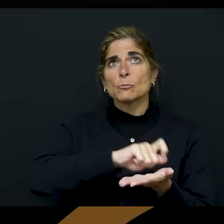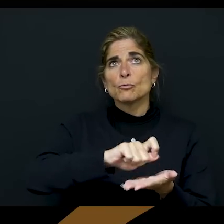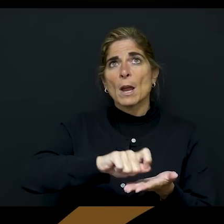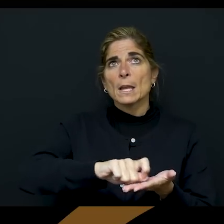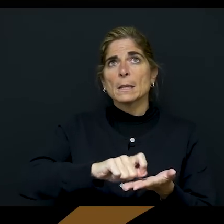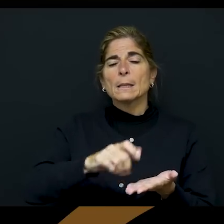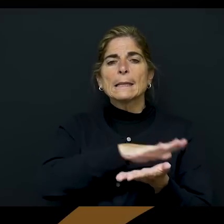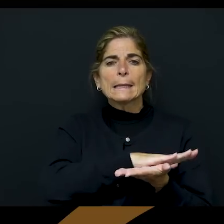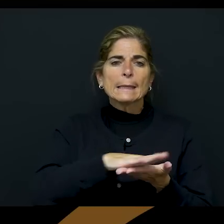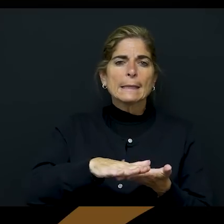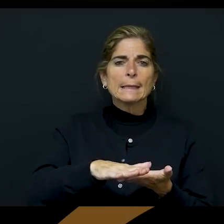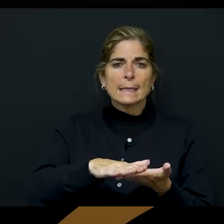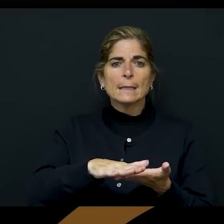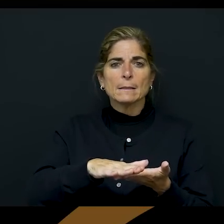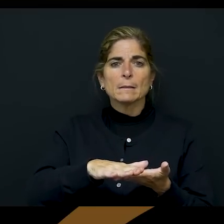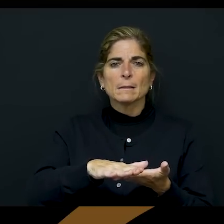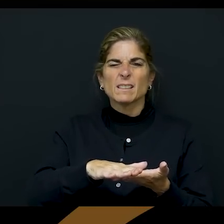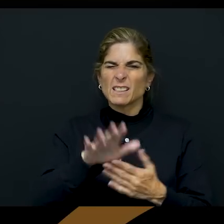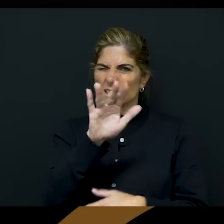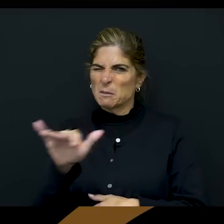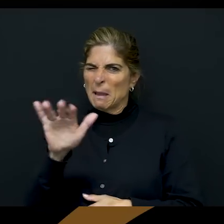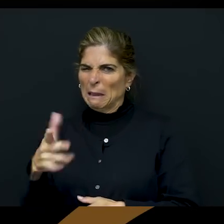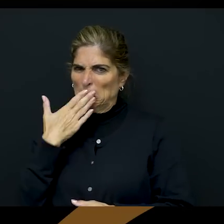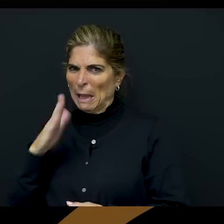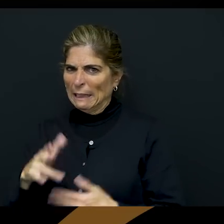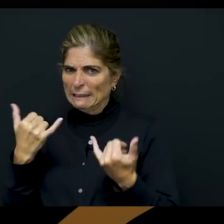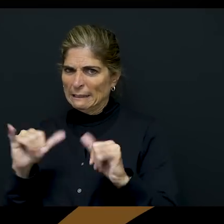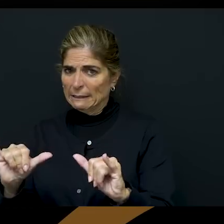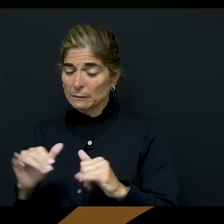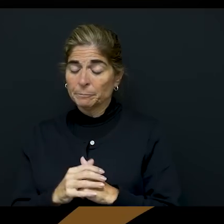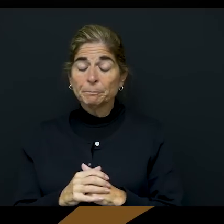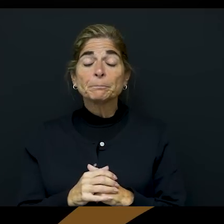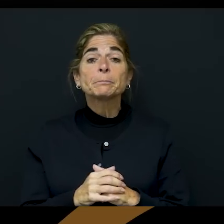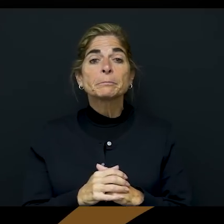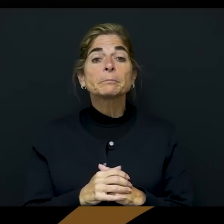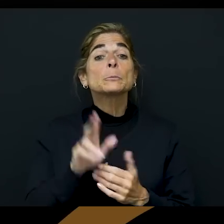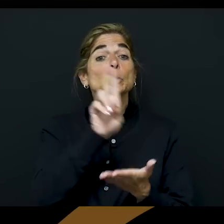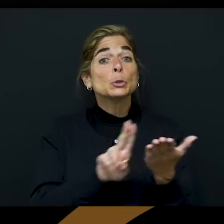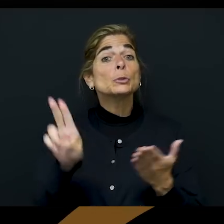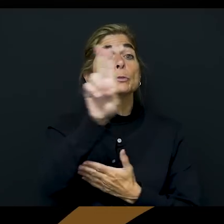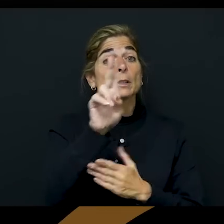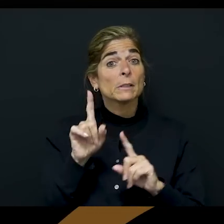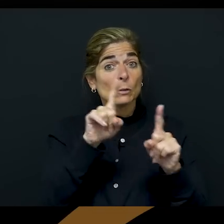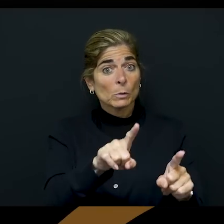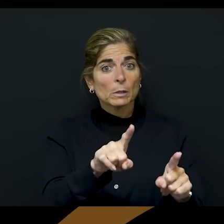so I could feel that the words I was writing neatly sat on the lines. So I'm still a bad speller today.